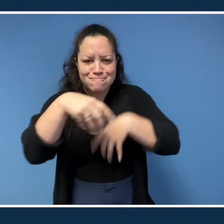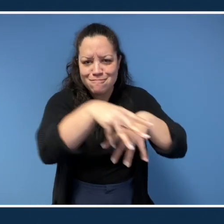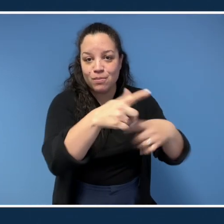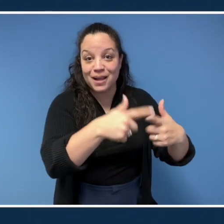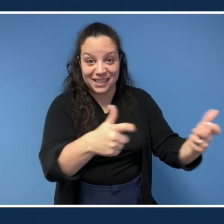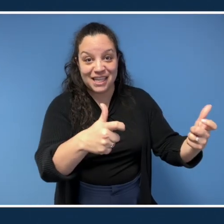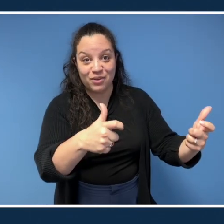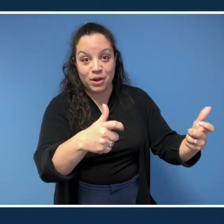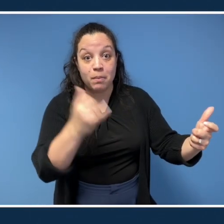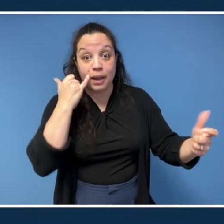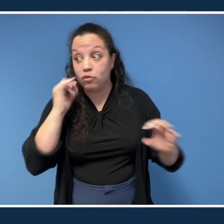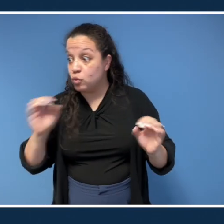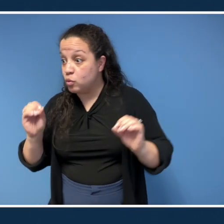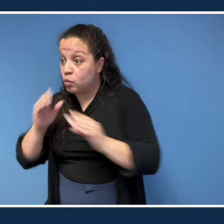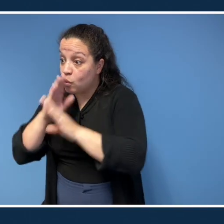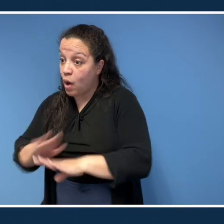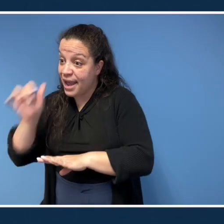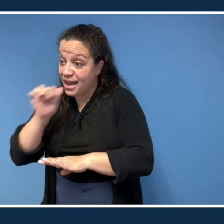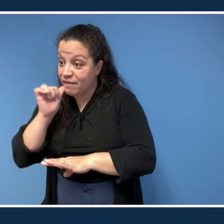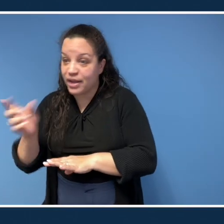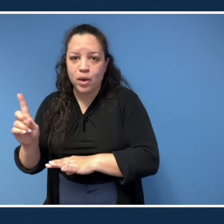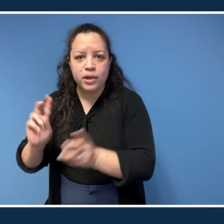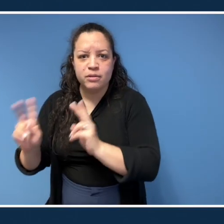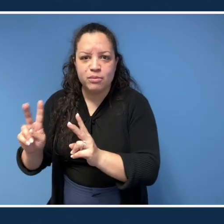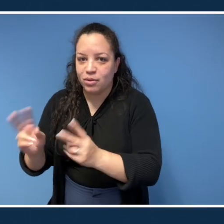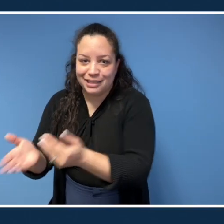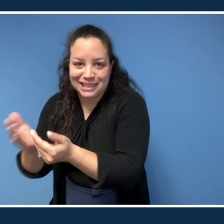movements aren't happening. The day-to-day stuff, the systemic racism,